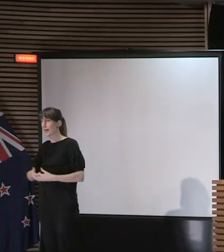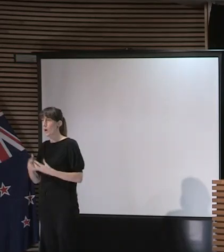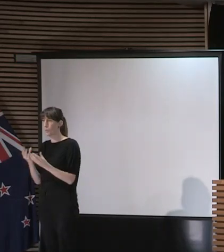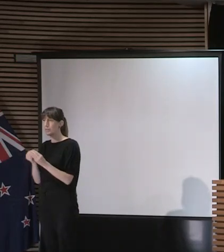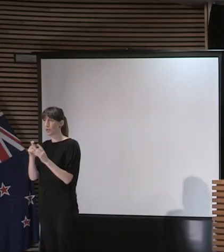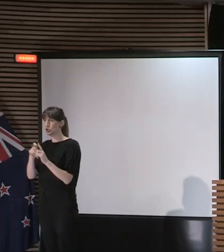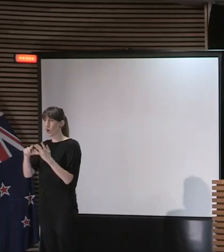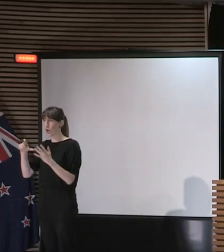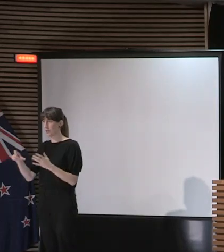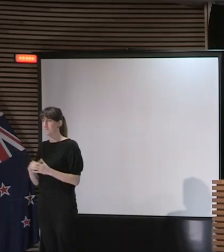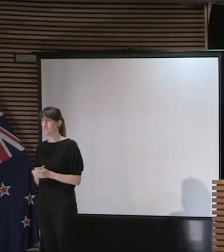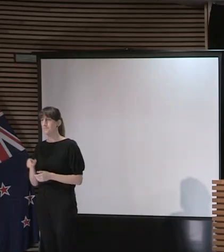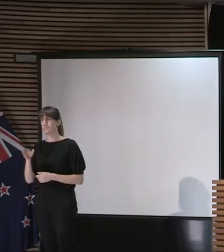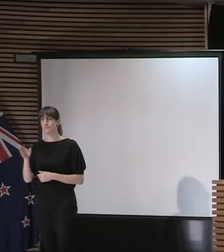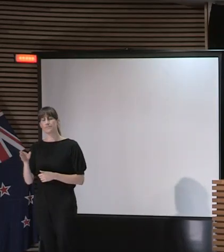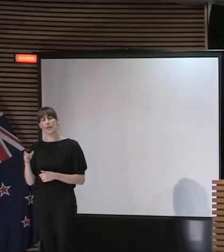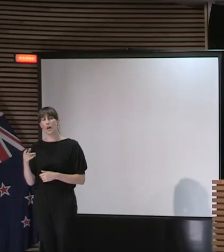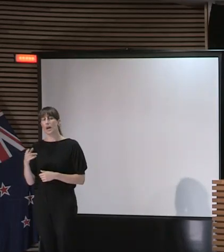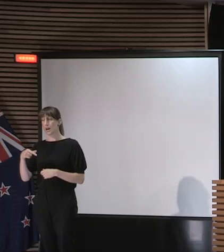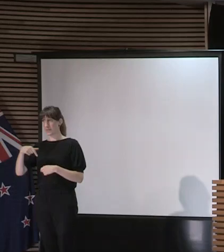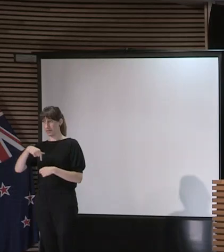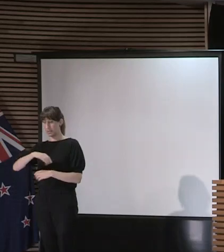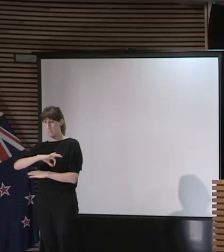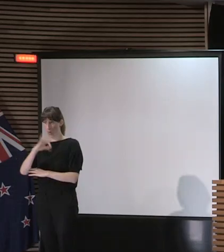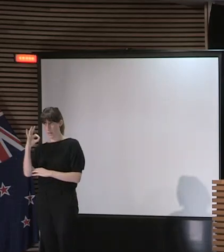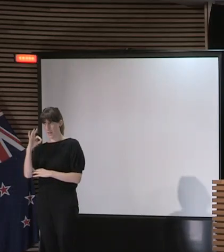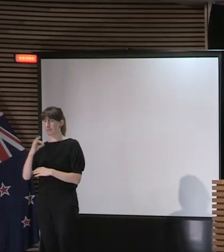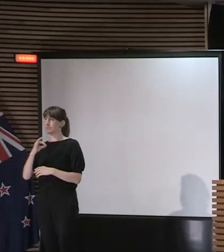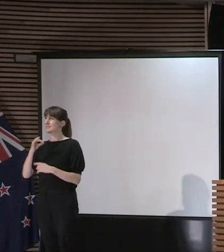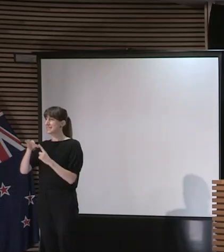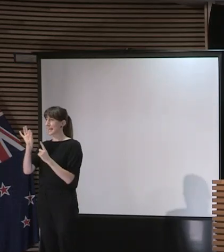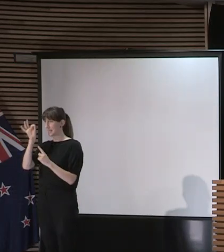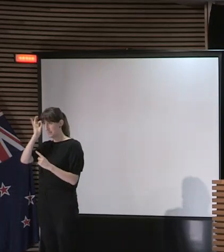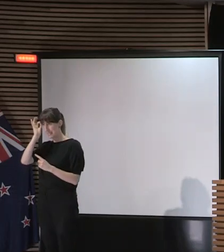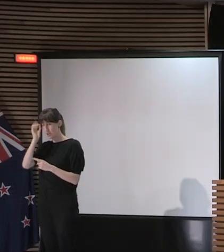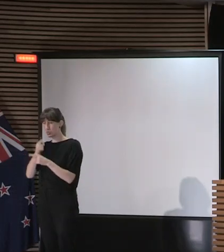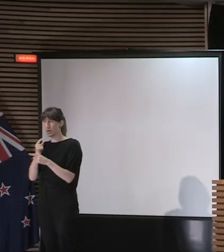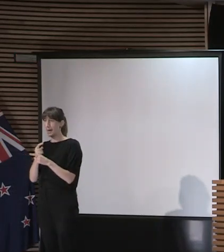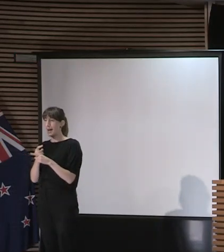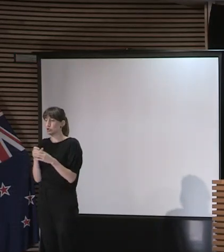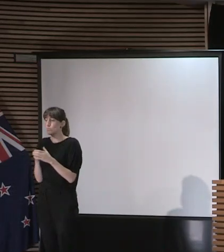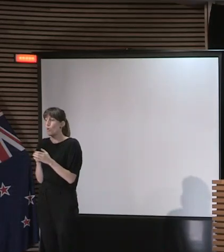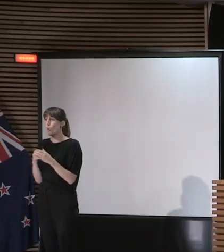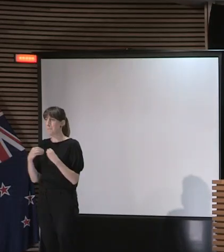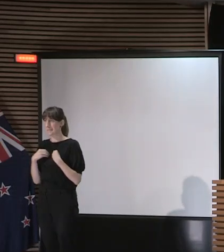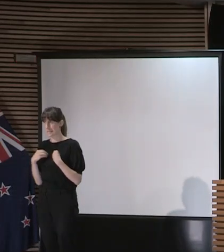complexity that I'd be keen for us to work through with iwi and with dock. We heard from small